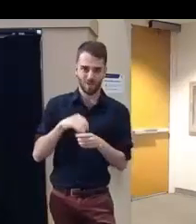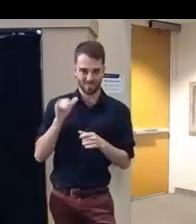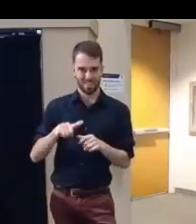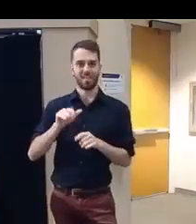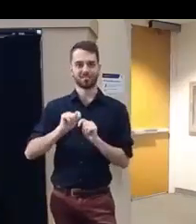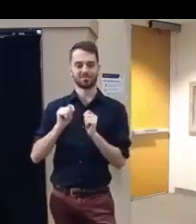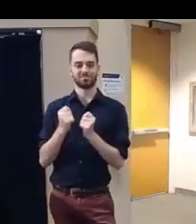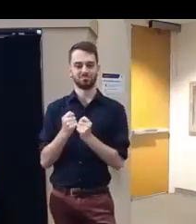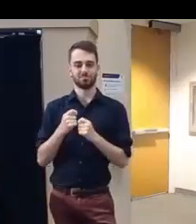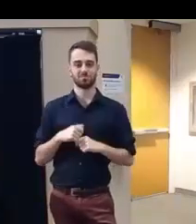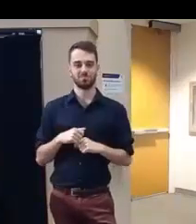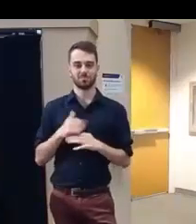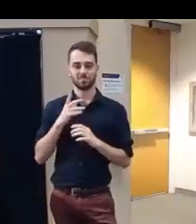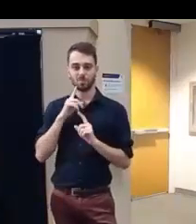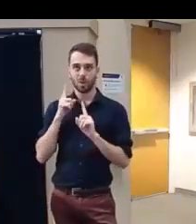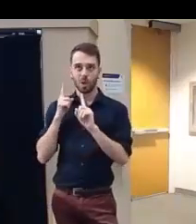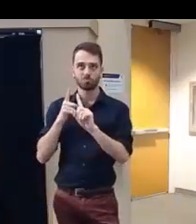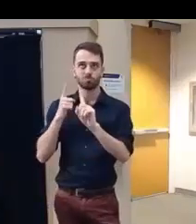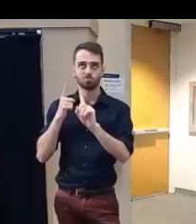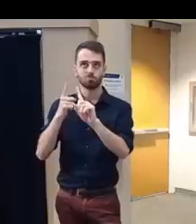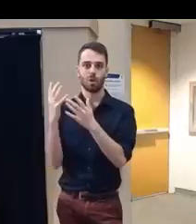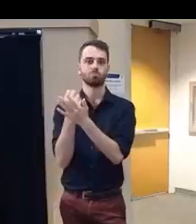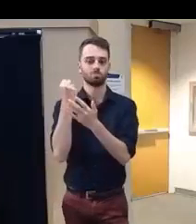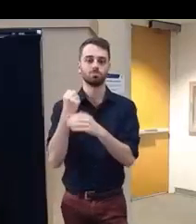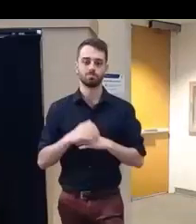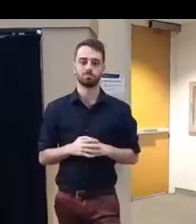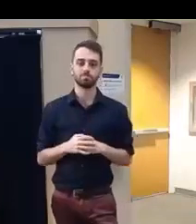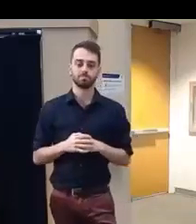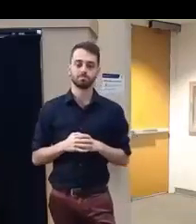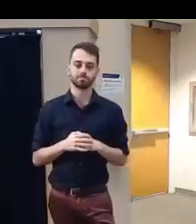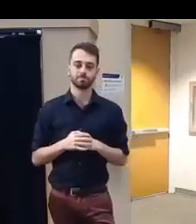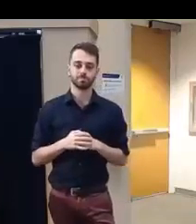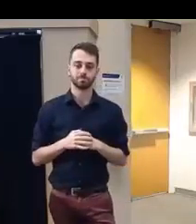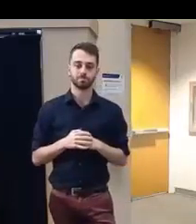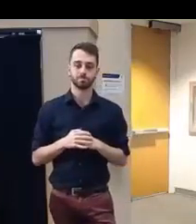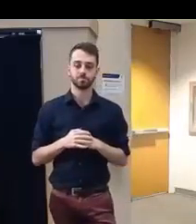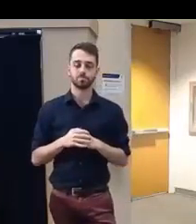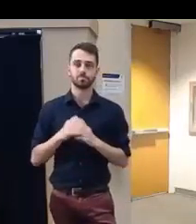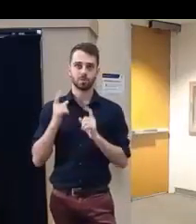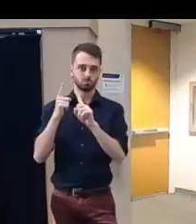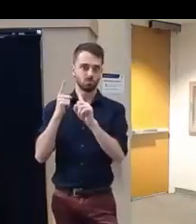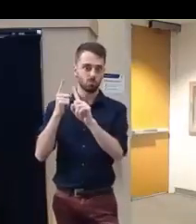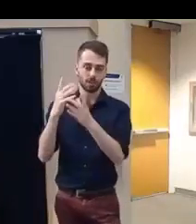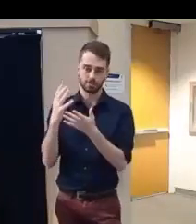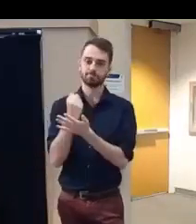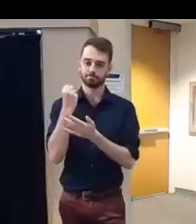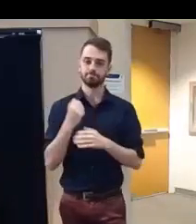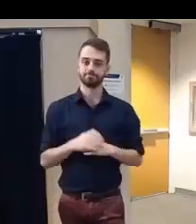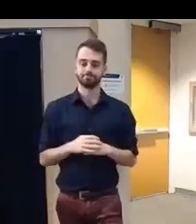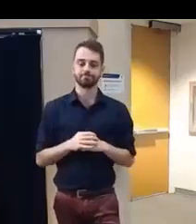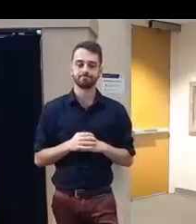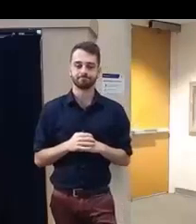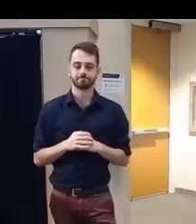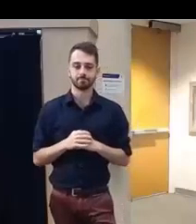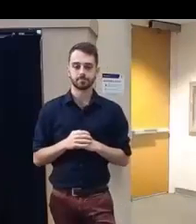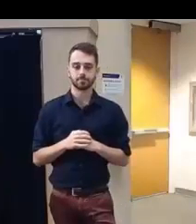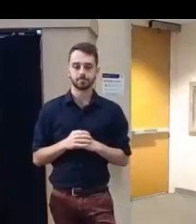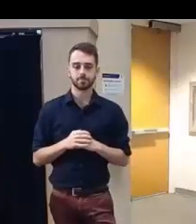these robust goals on a med psych unit because we try to tackle multiple issues at the same time